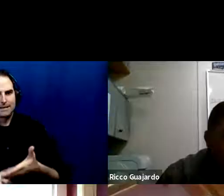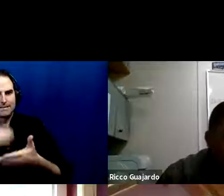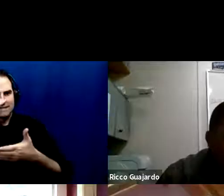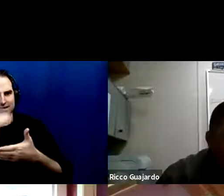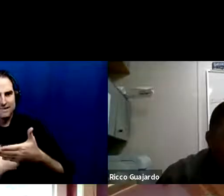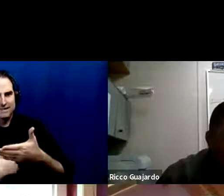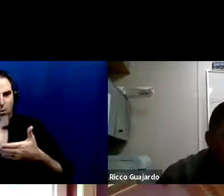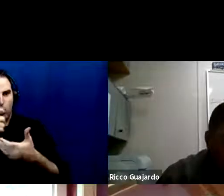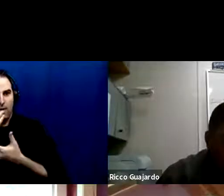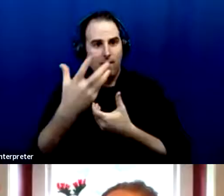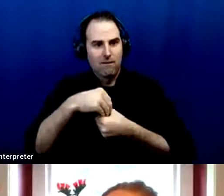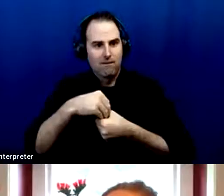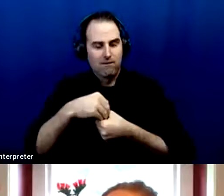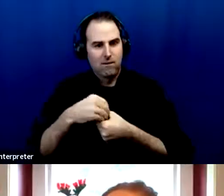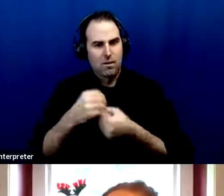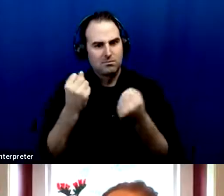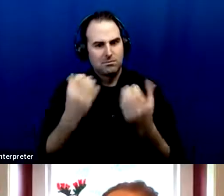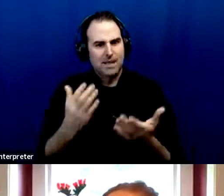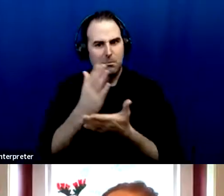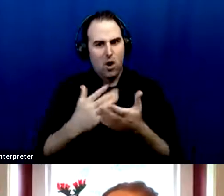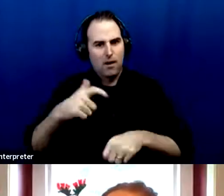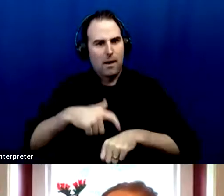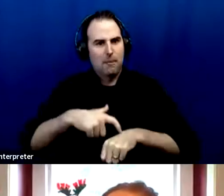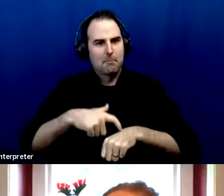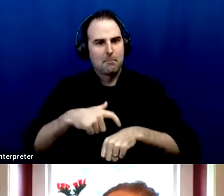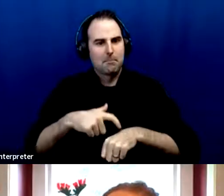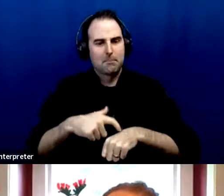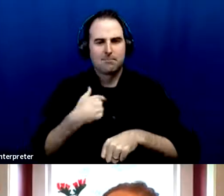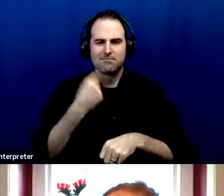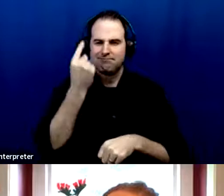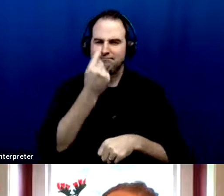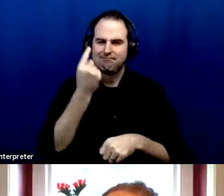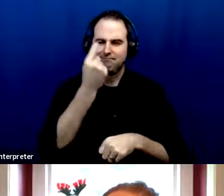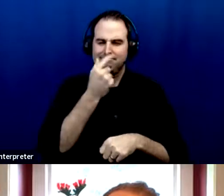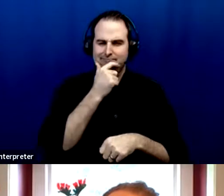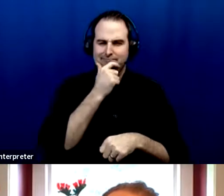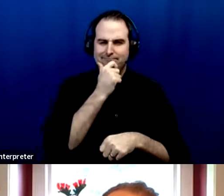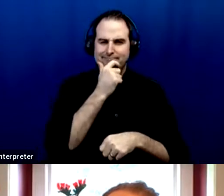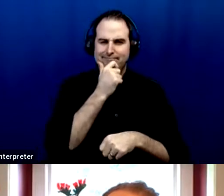were thinking to get out of this, or what you want to get out of this. Or maybe it's not what you thought it was going to be anybody else.